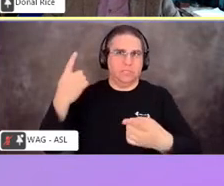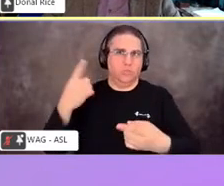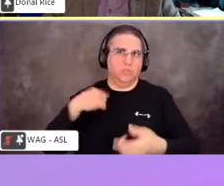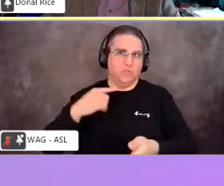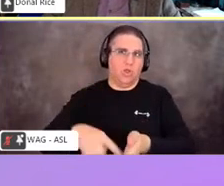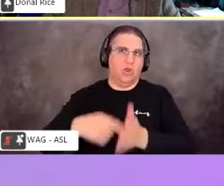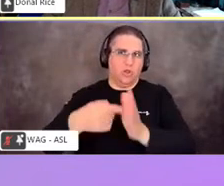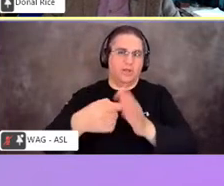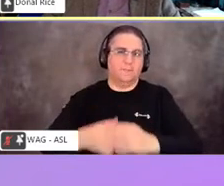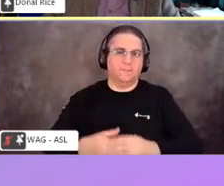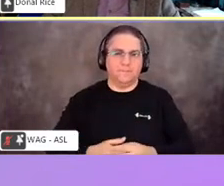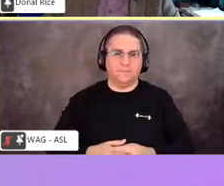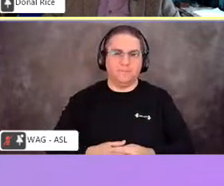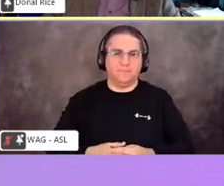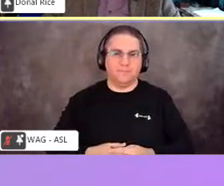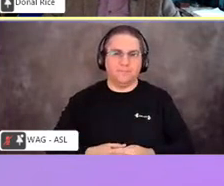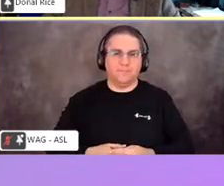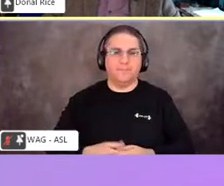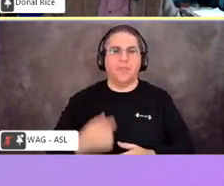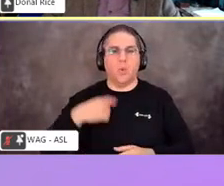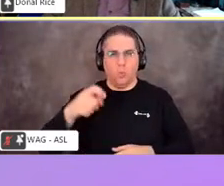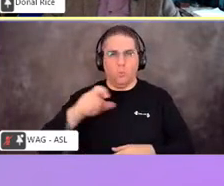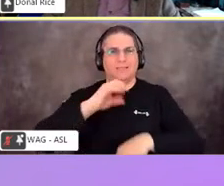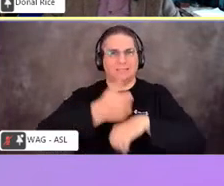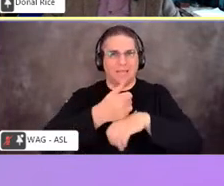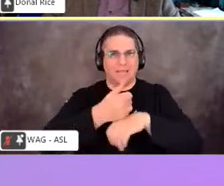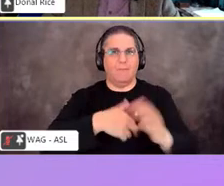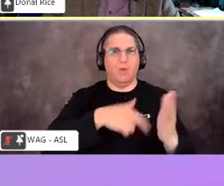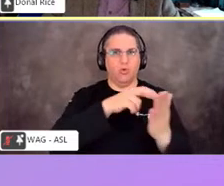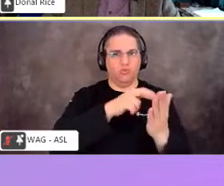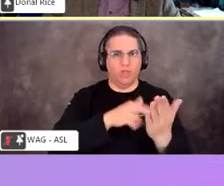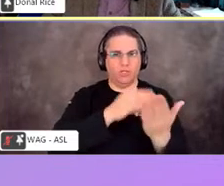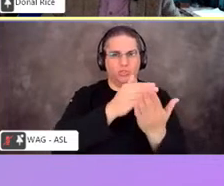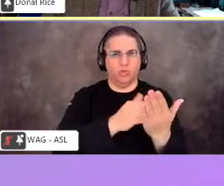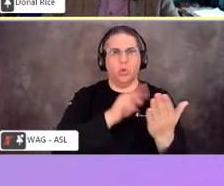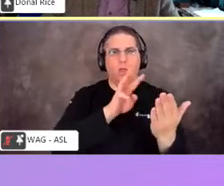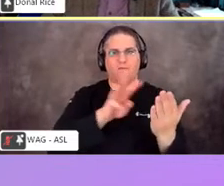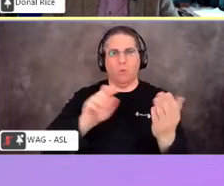the monitoring methodology that we have endeavored to build